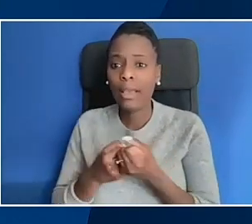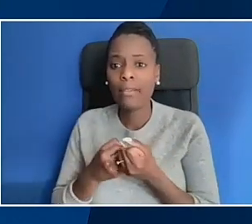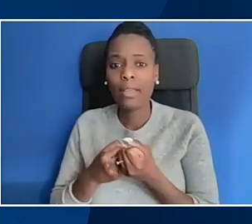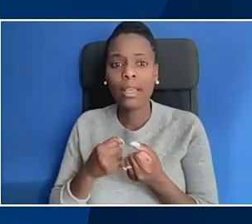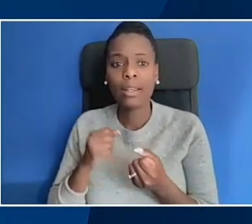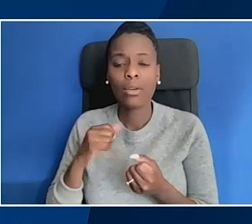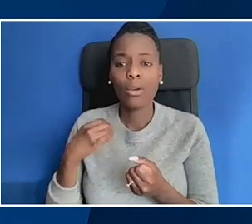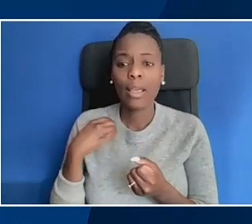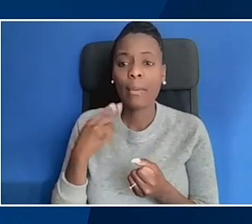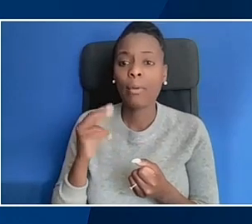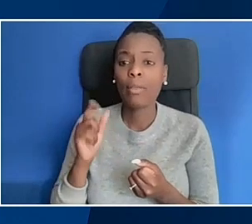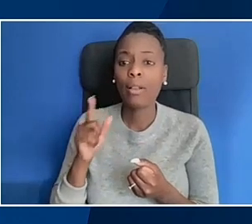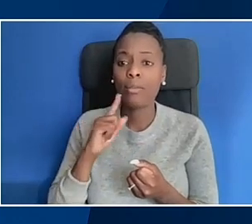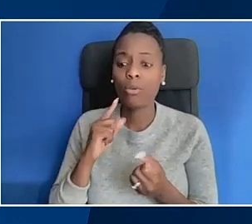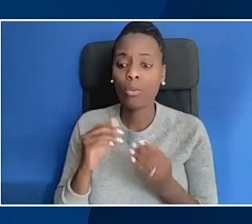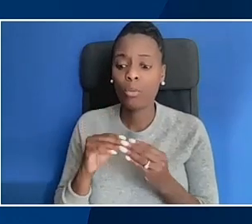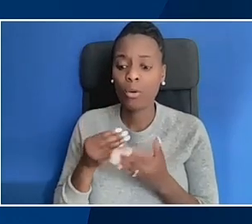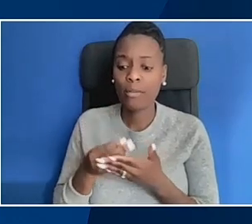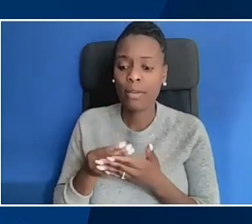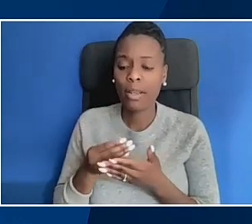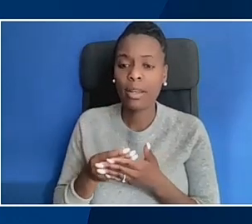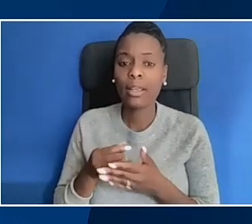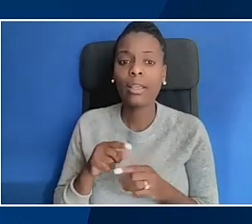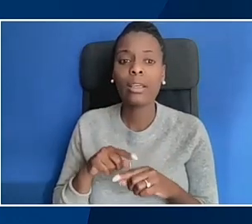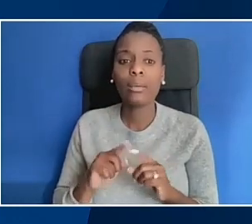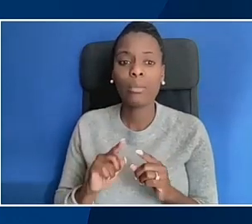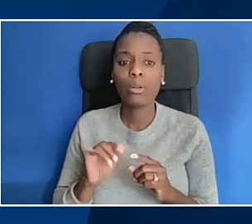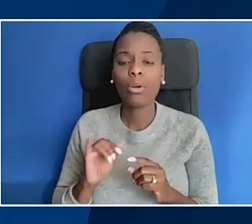But also come an institution where there are lack of support.